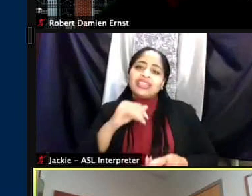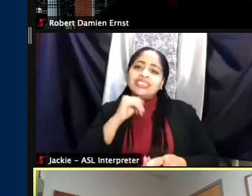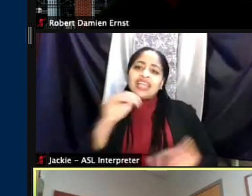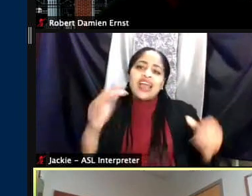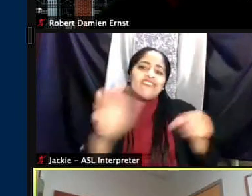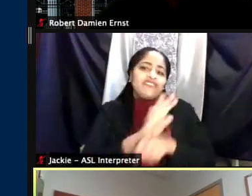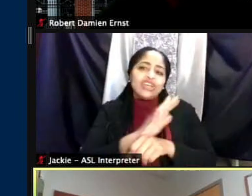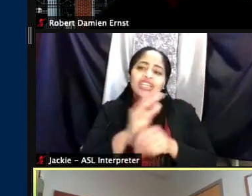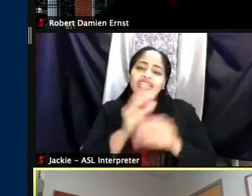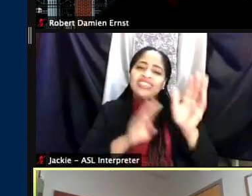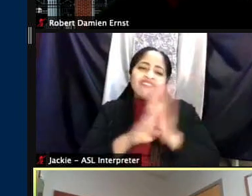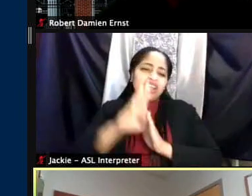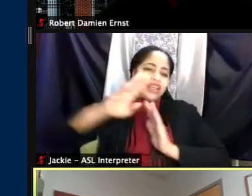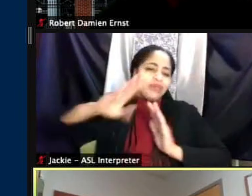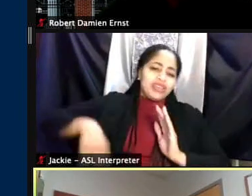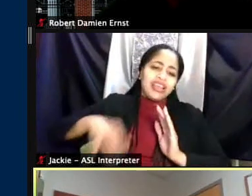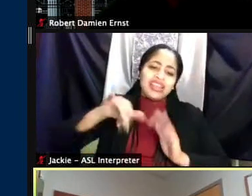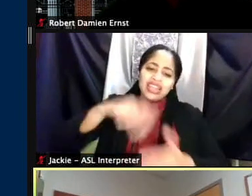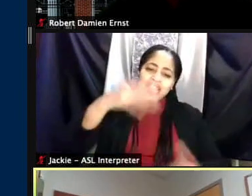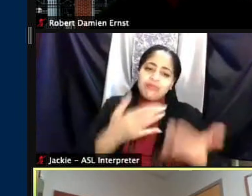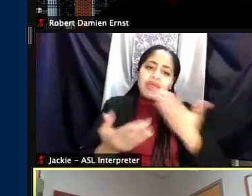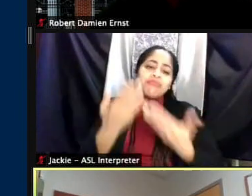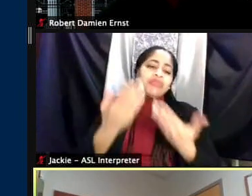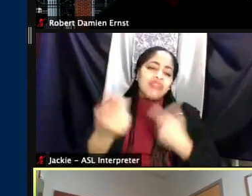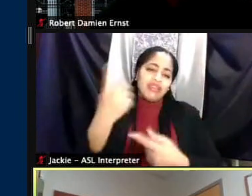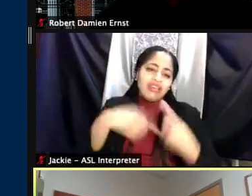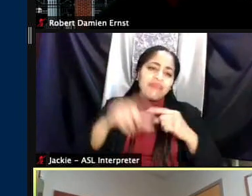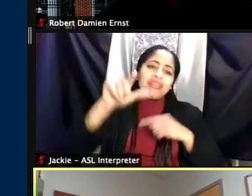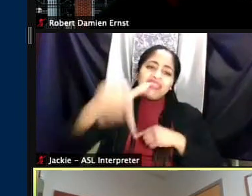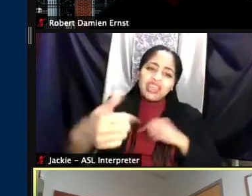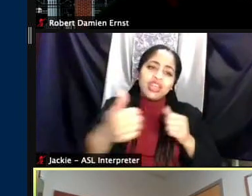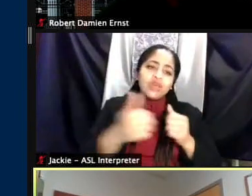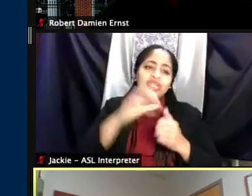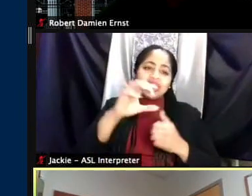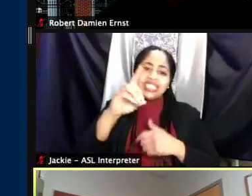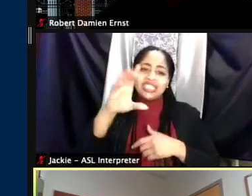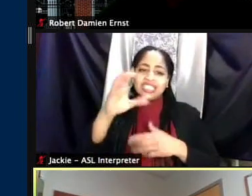So that may come later with CDC recommendations.